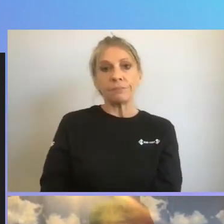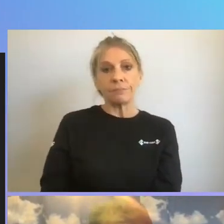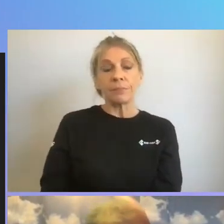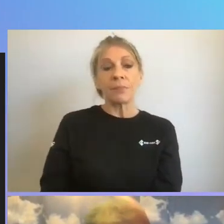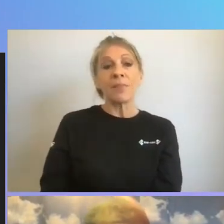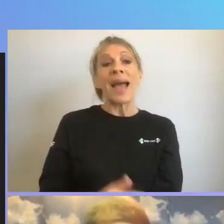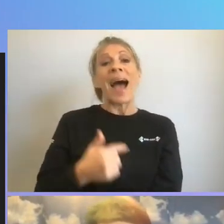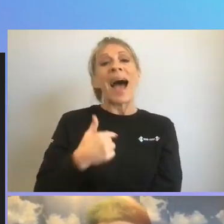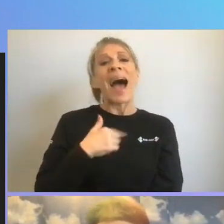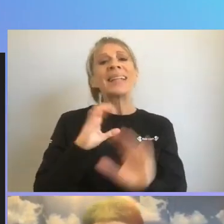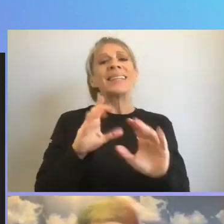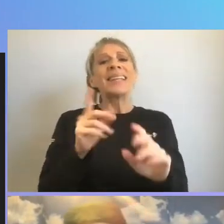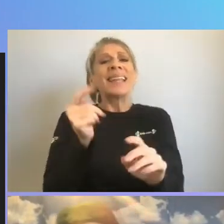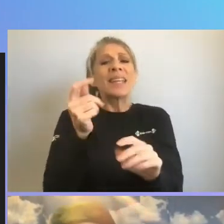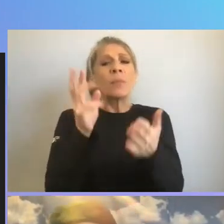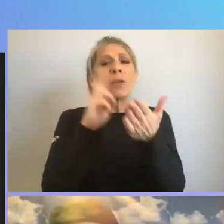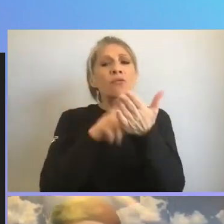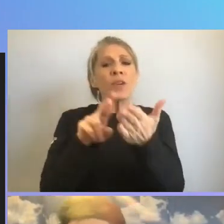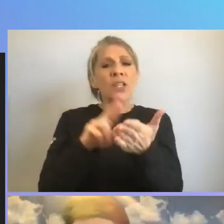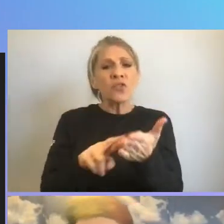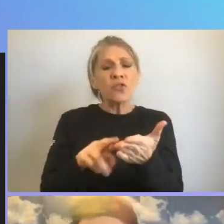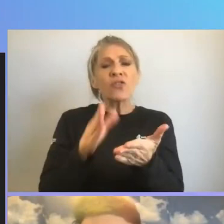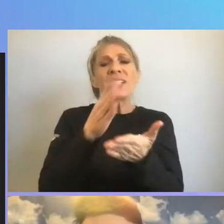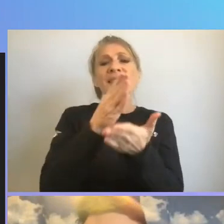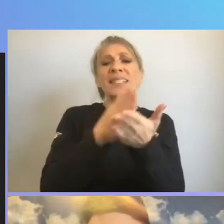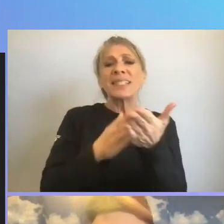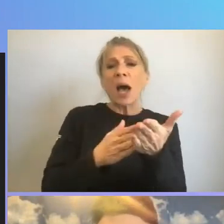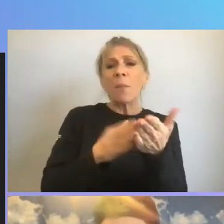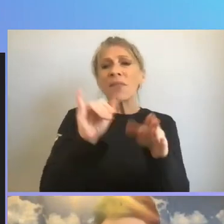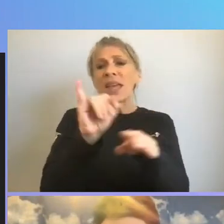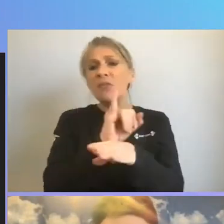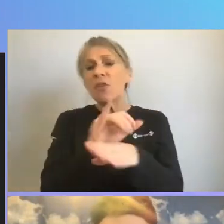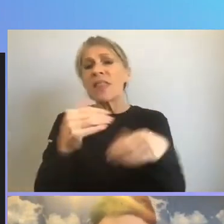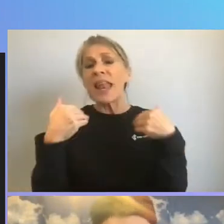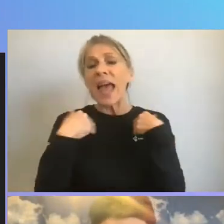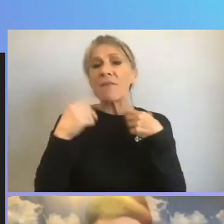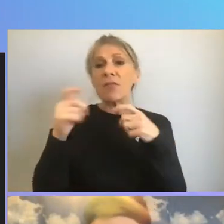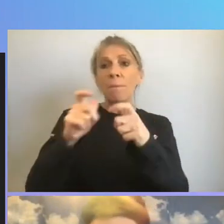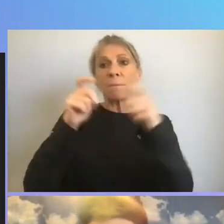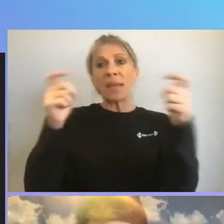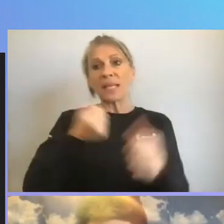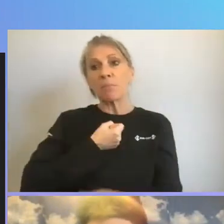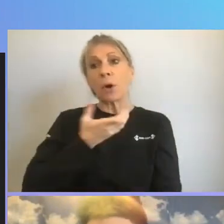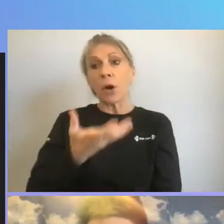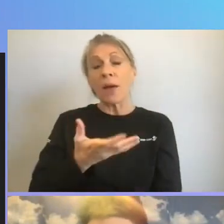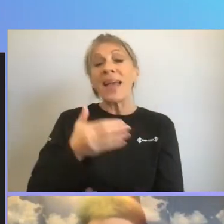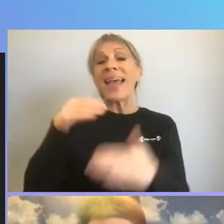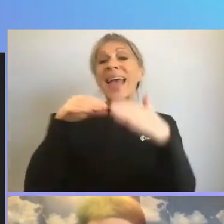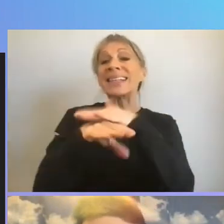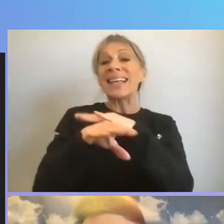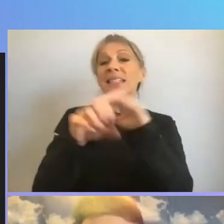I did a little bit of research into some of the industries that have the highest rates of burnout and accessibility is